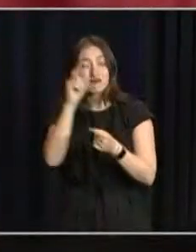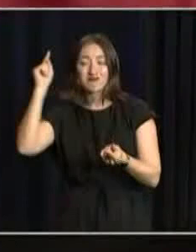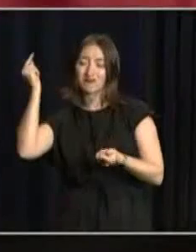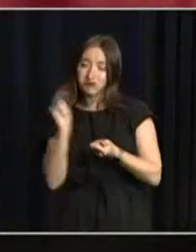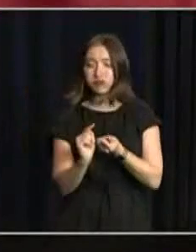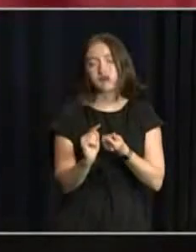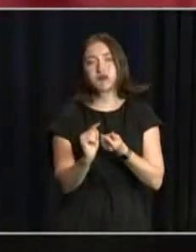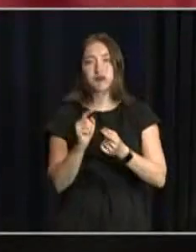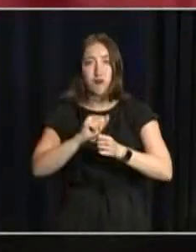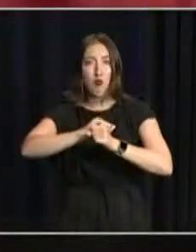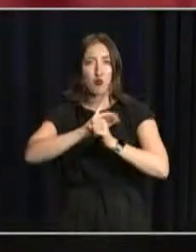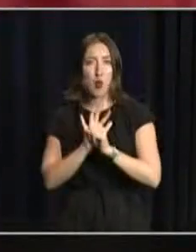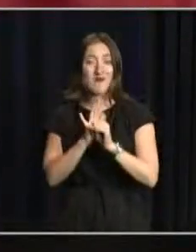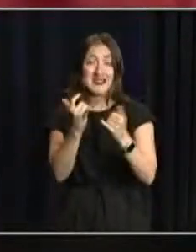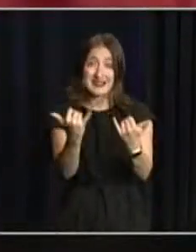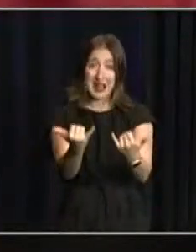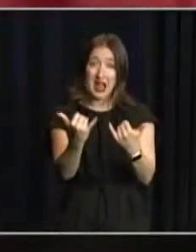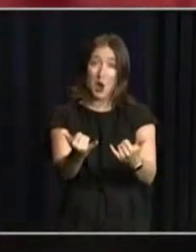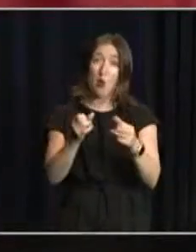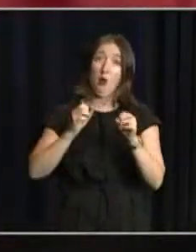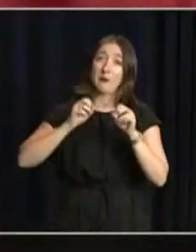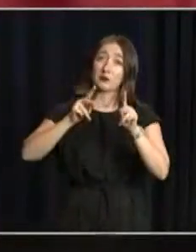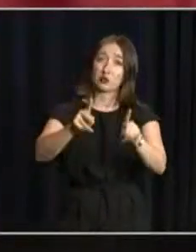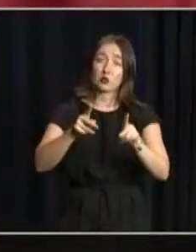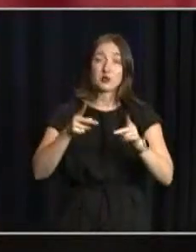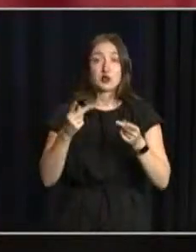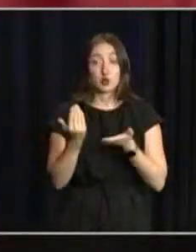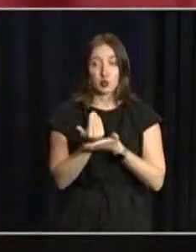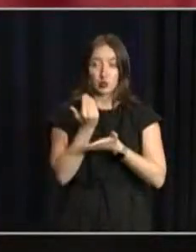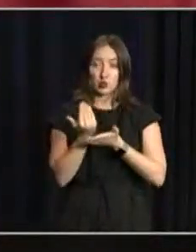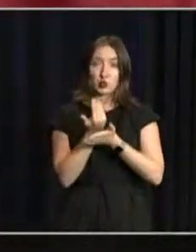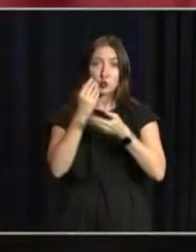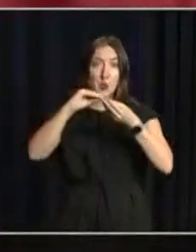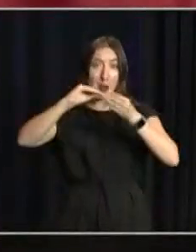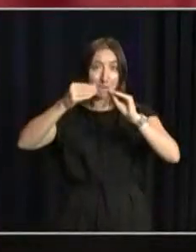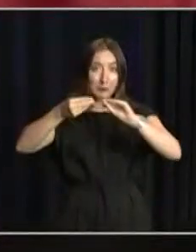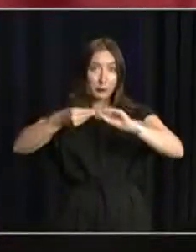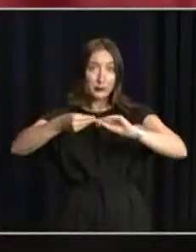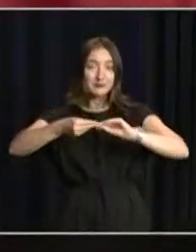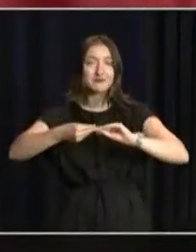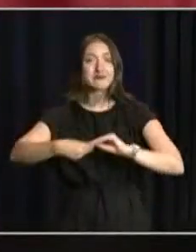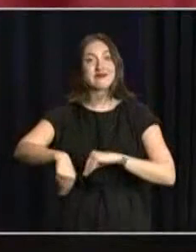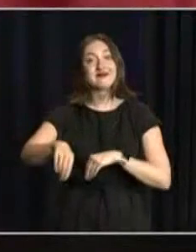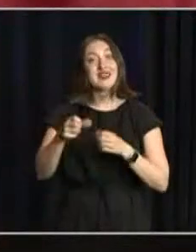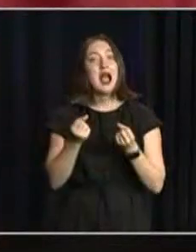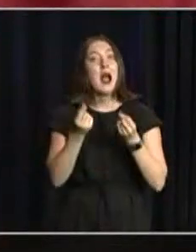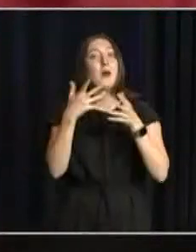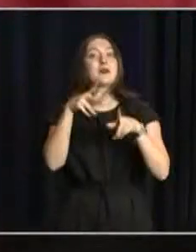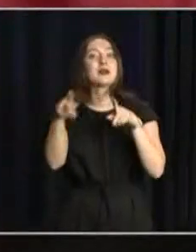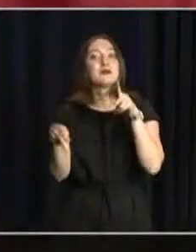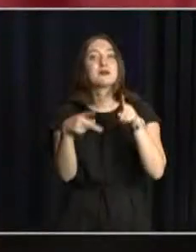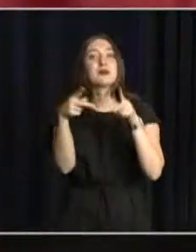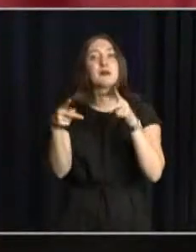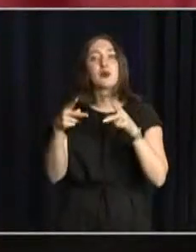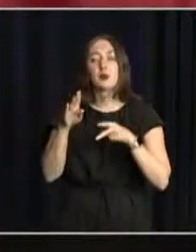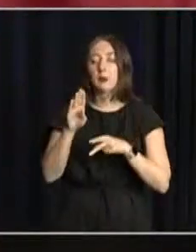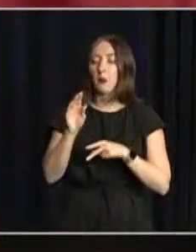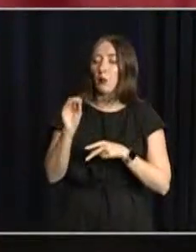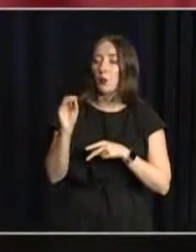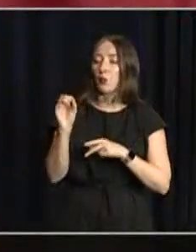So this week we are also reporting a new number. The number of people who have received a booster shot of the COVID-19 vaccine in our community.